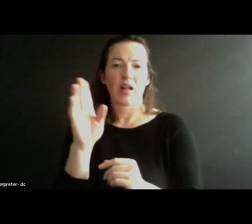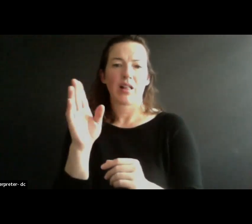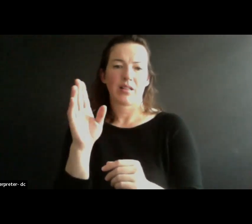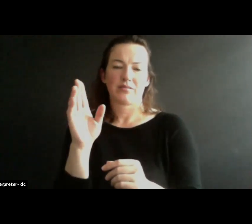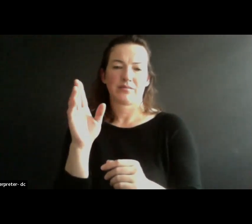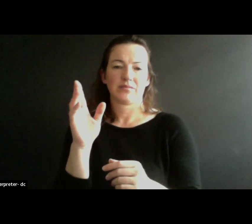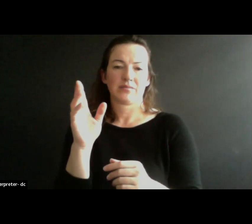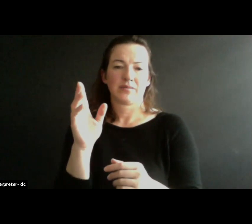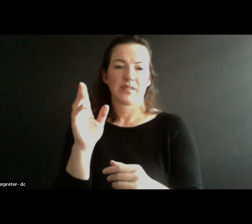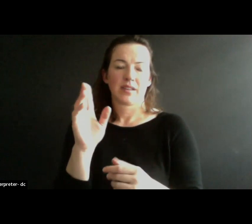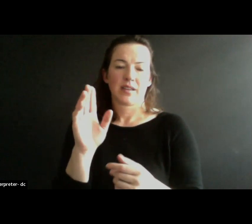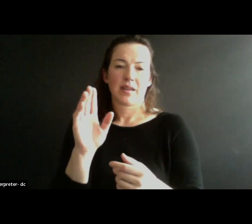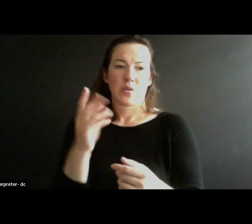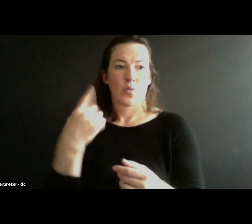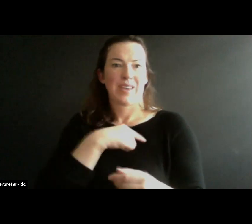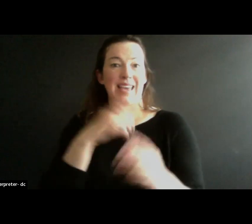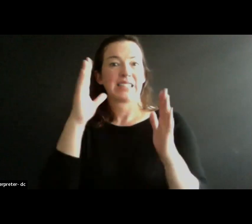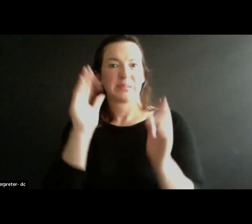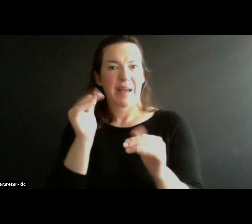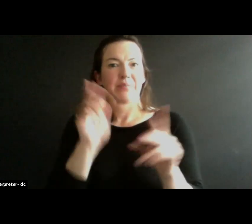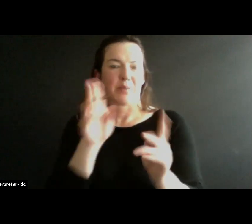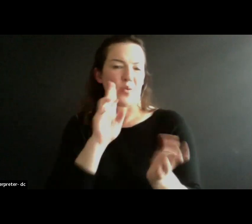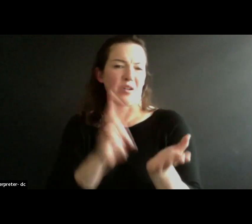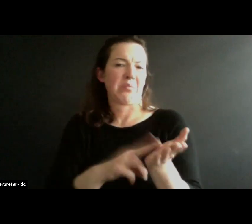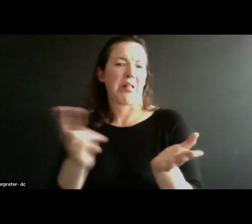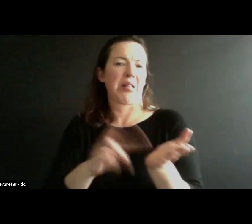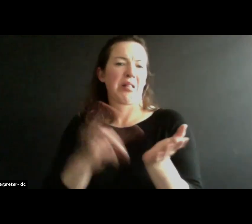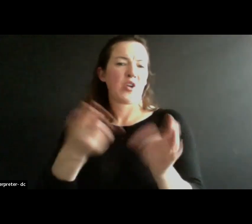And actually, the other way around, people are finding out that there's something being